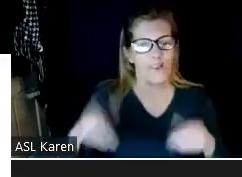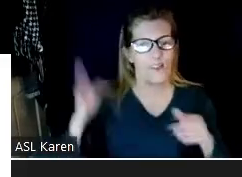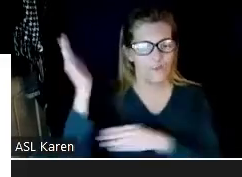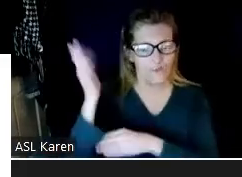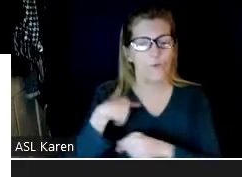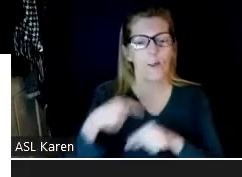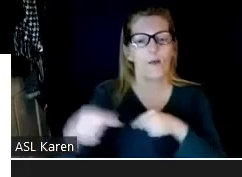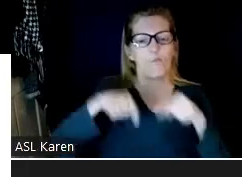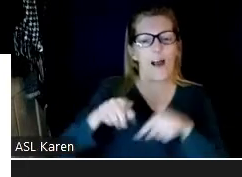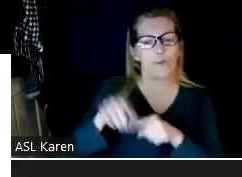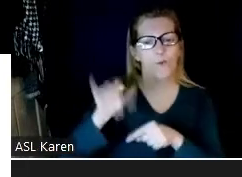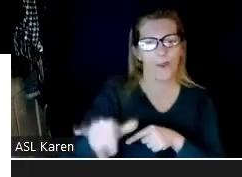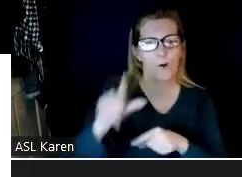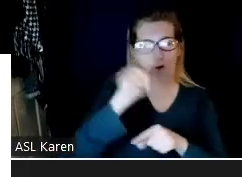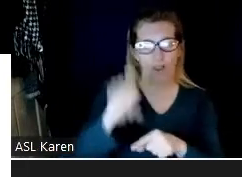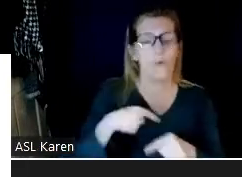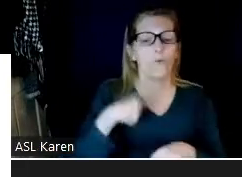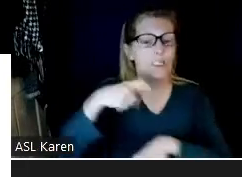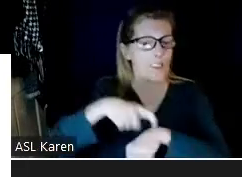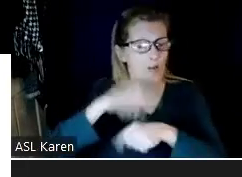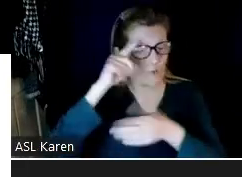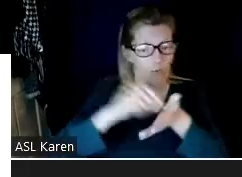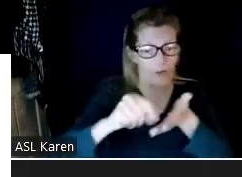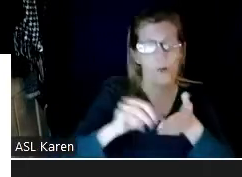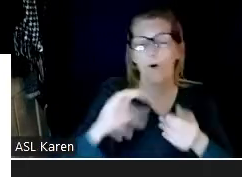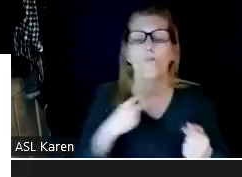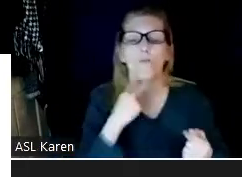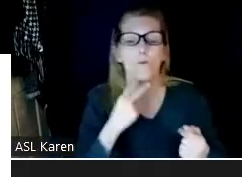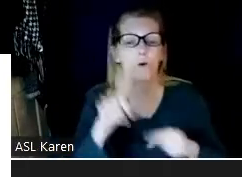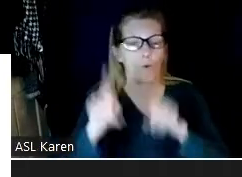15:04:01 There will also be time for written or verbal questions after the presentation.